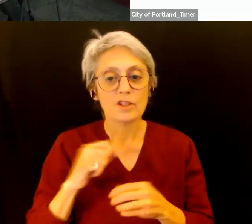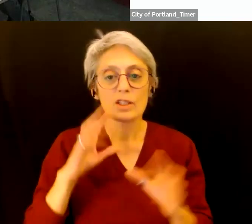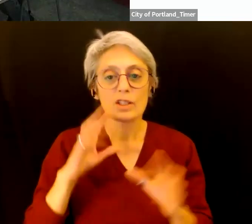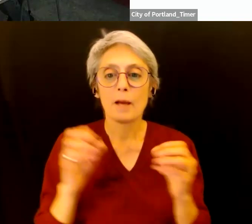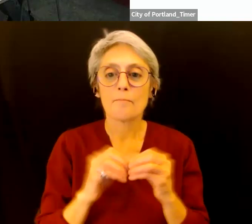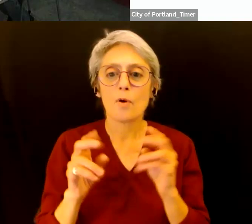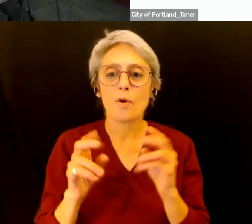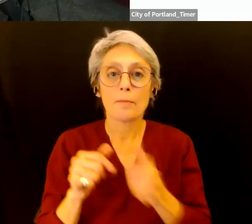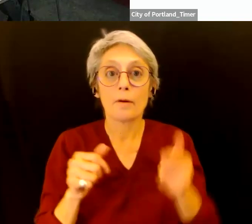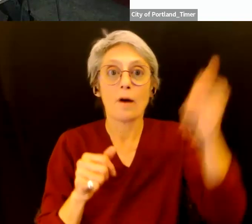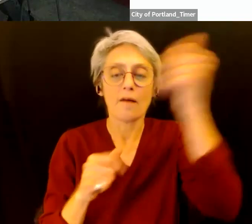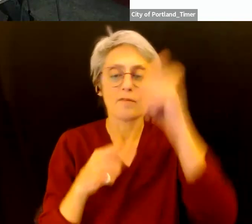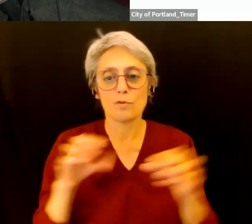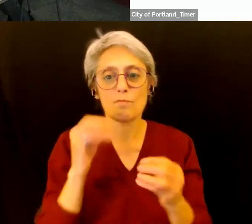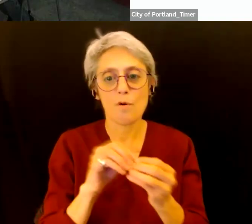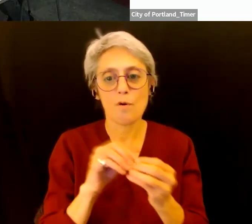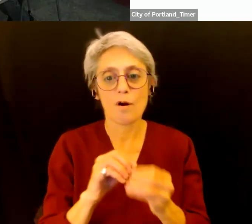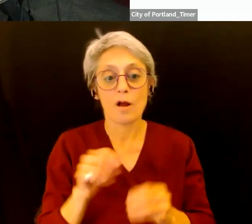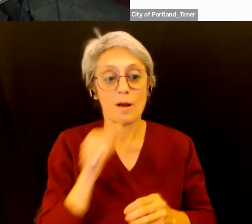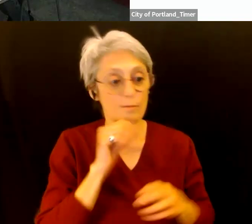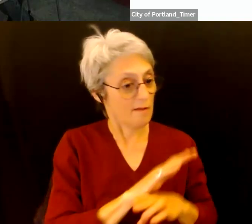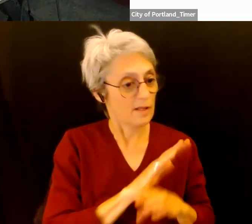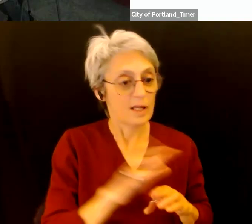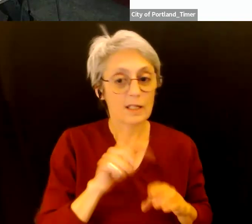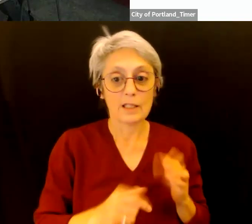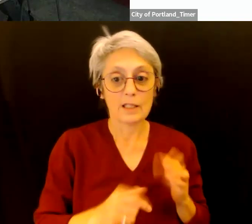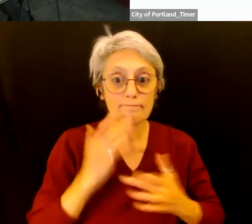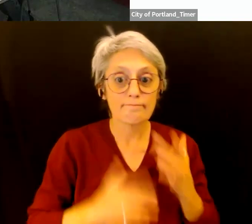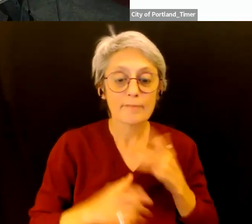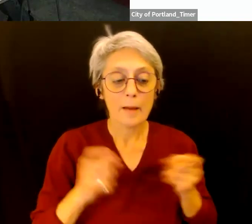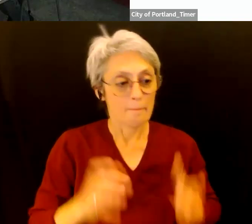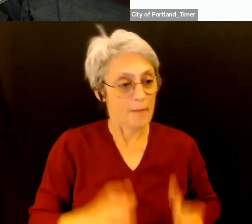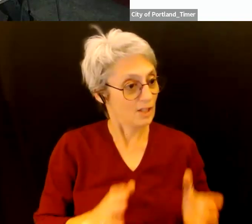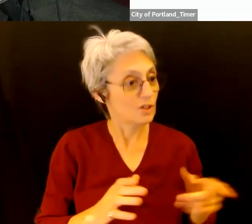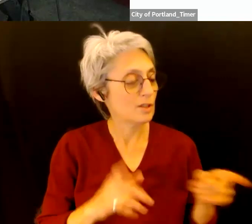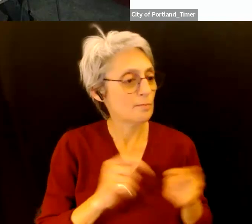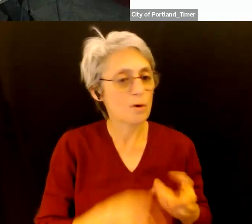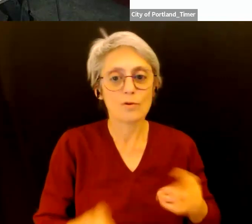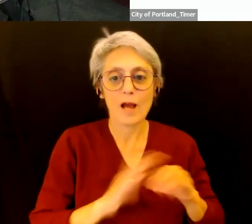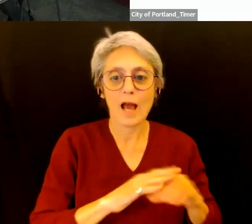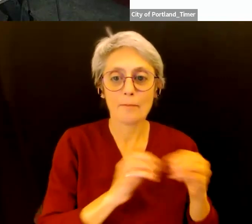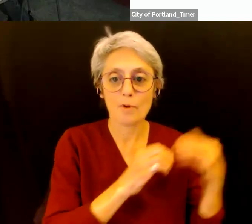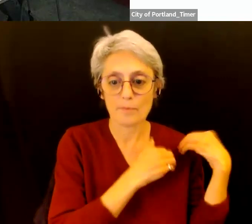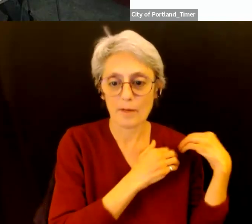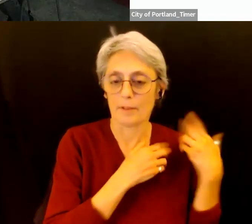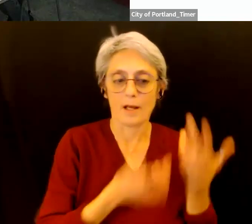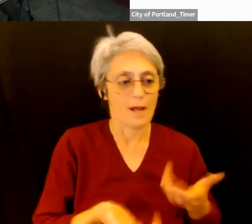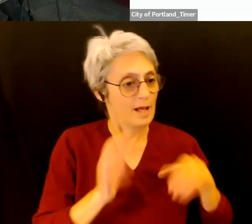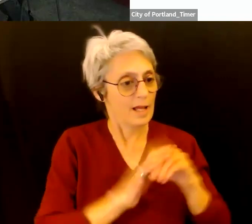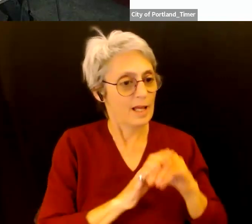In the private sector, when belts need to be tightened, managers are asked to take on more responsibility and increase their spans of control.